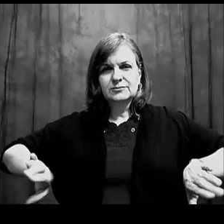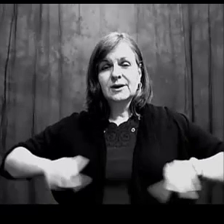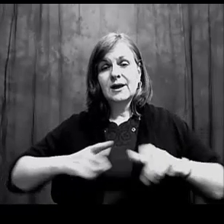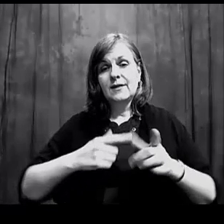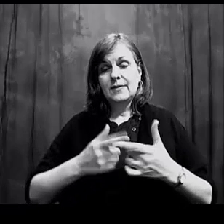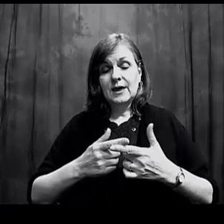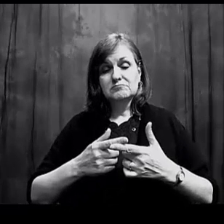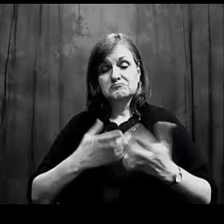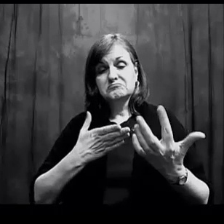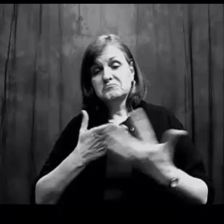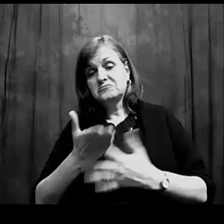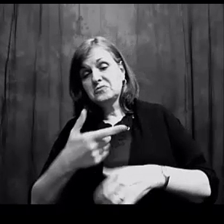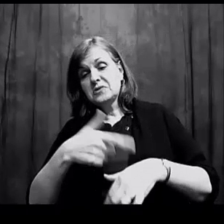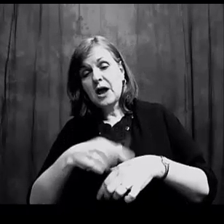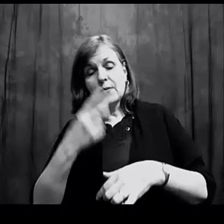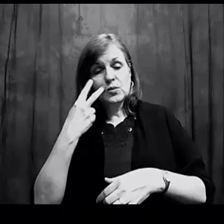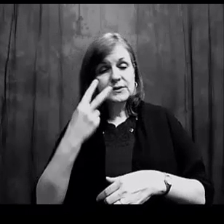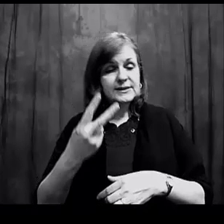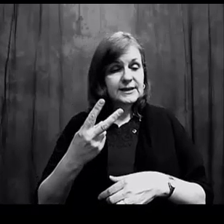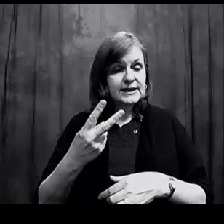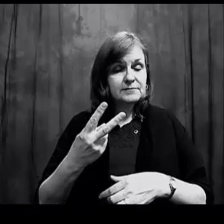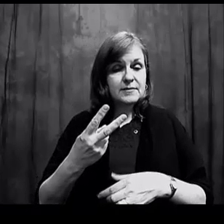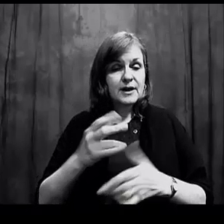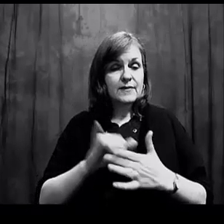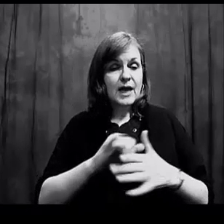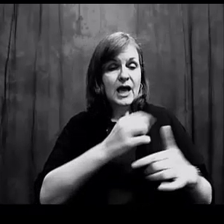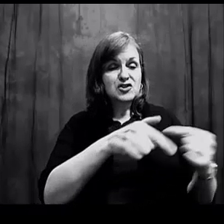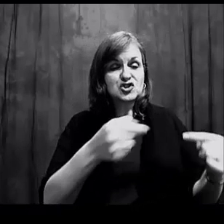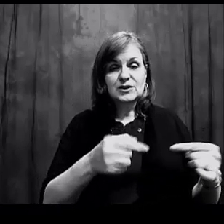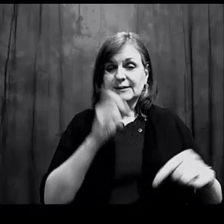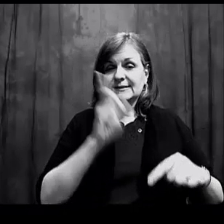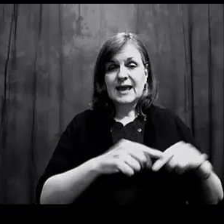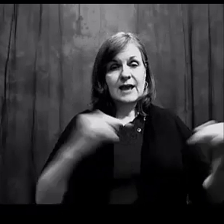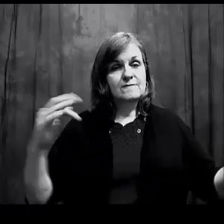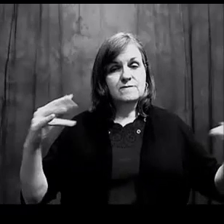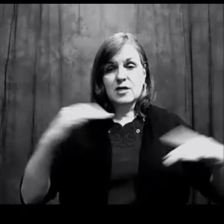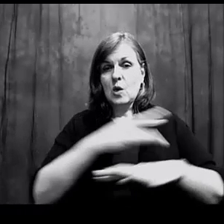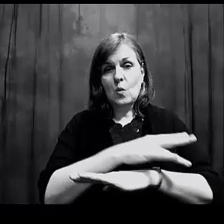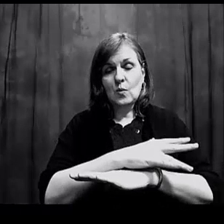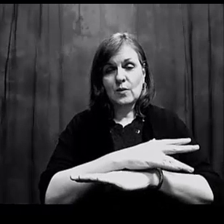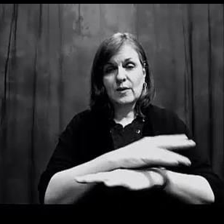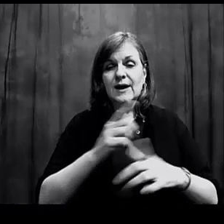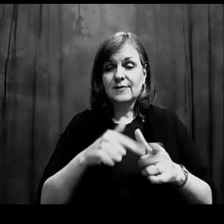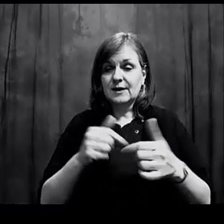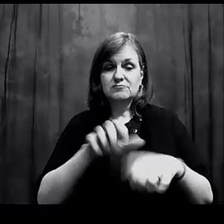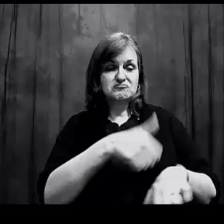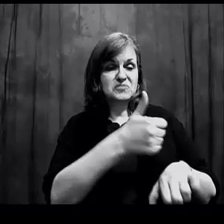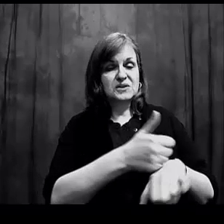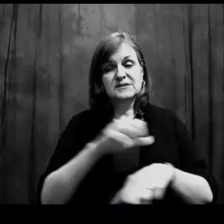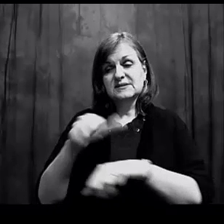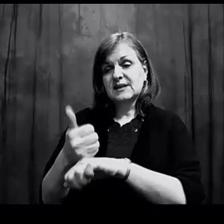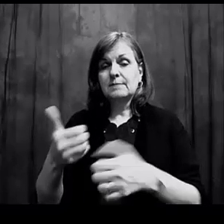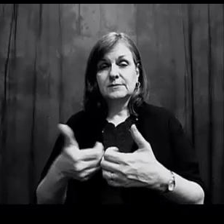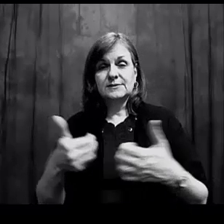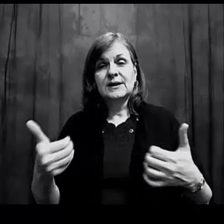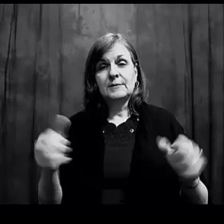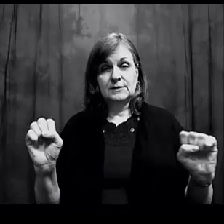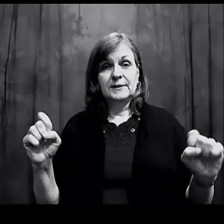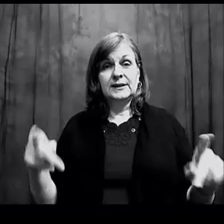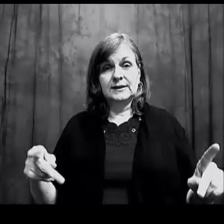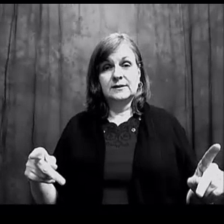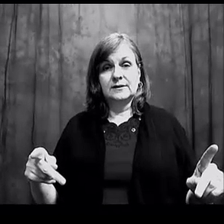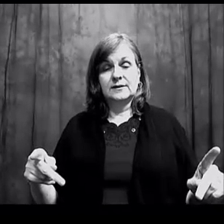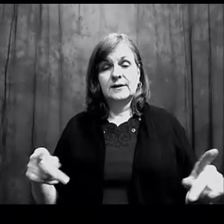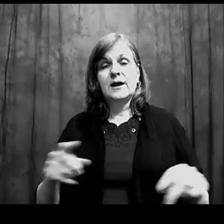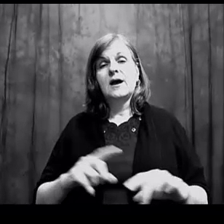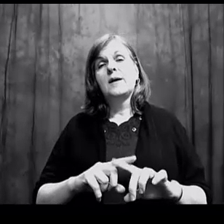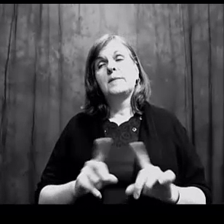we can look over time that this will prevent gene flow and we will actually maintain separate species